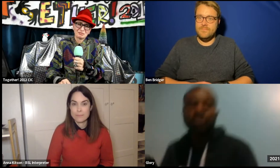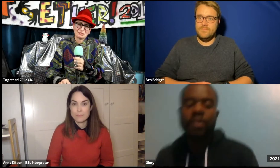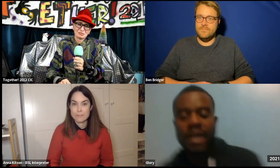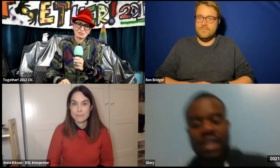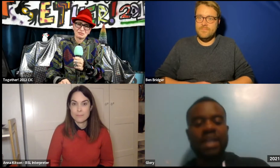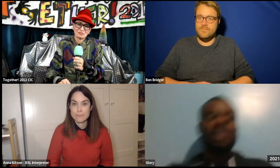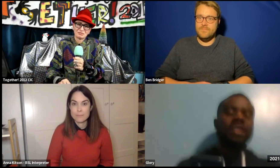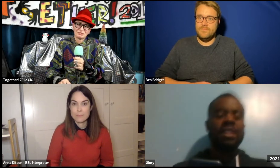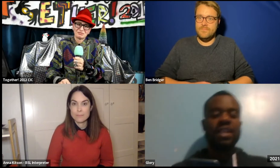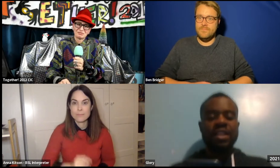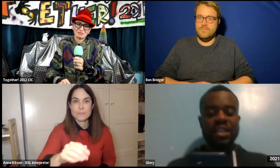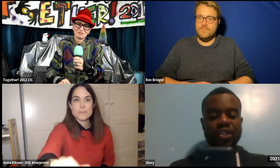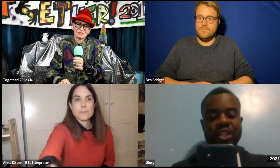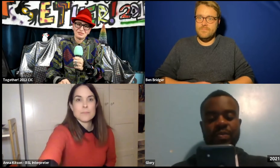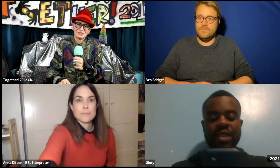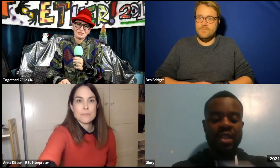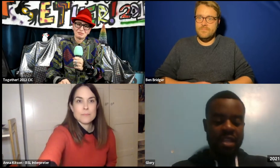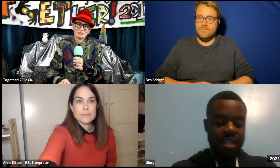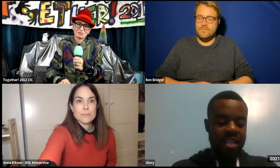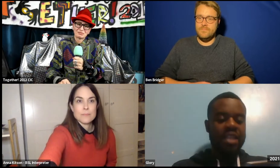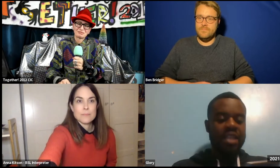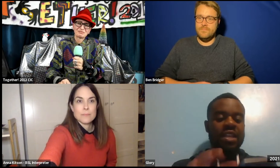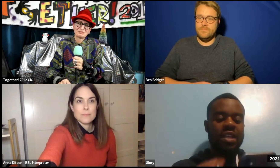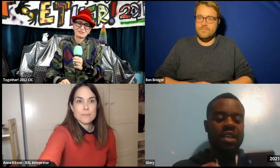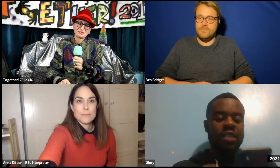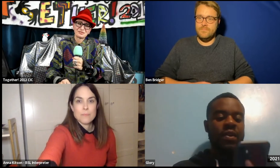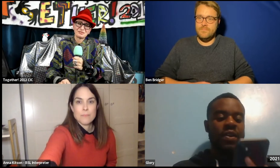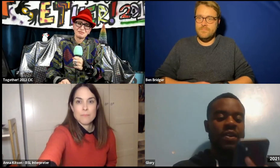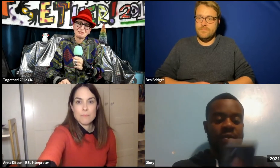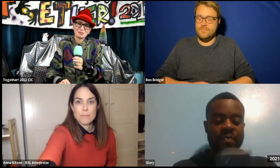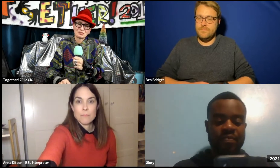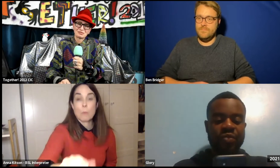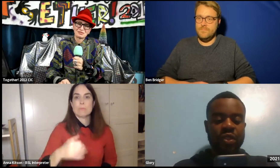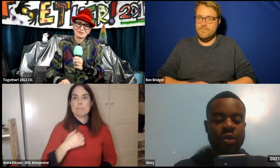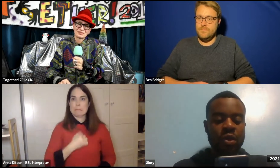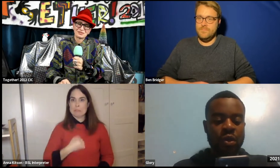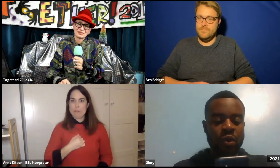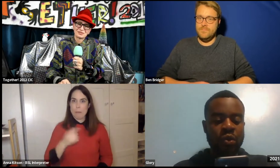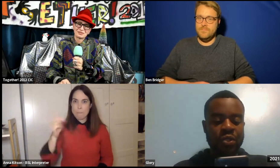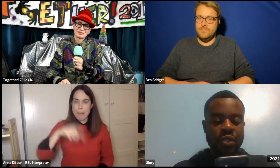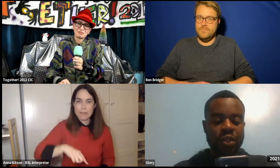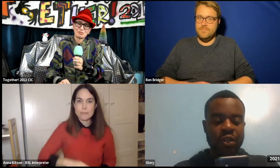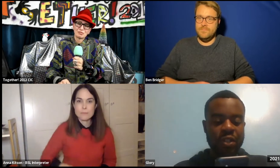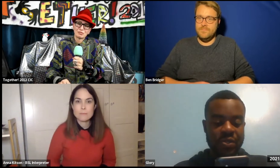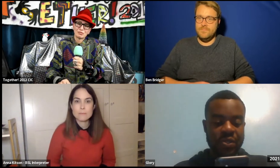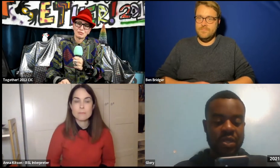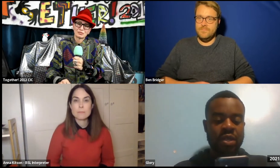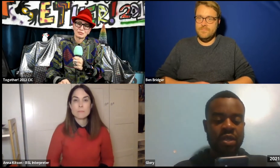Ready, steady, go! Autumn Colours